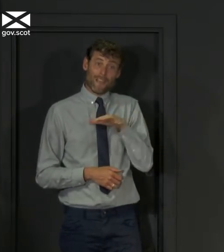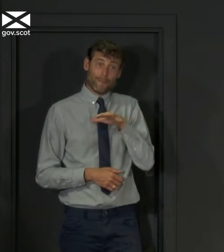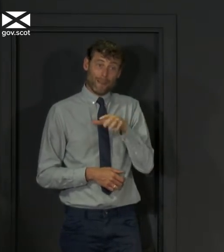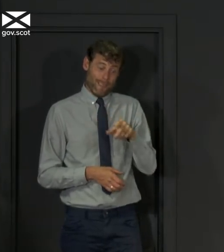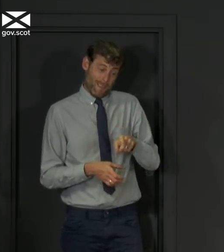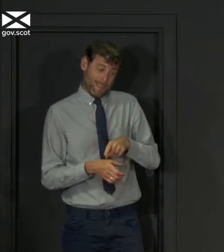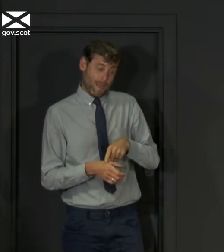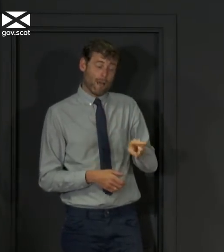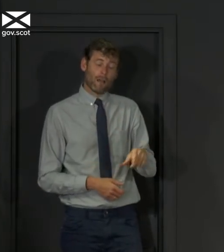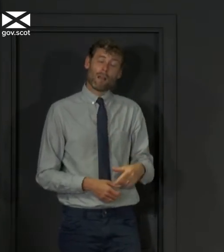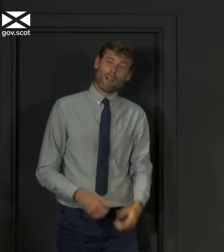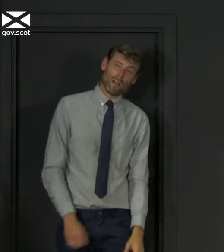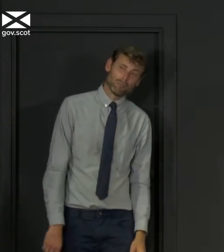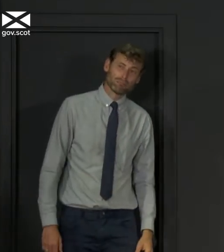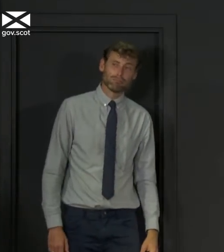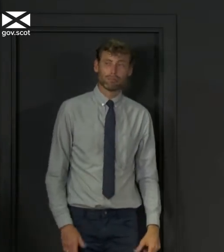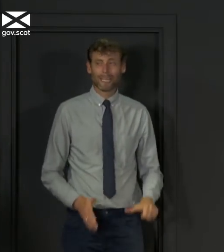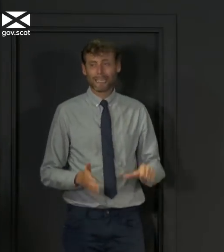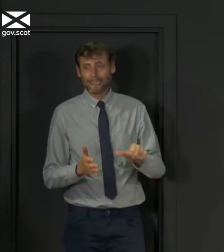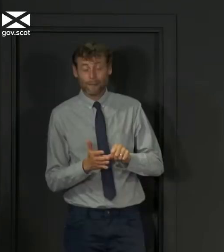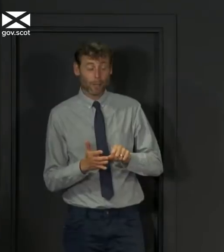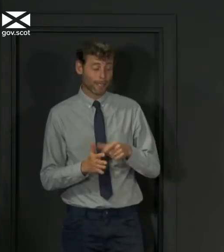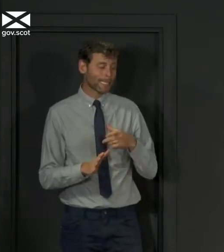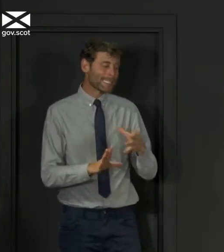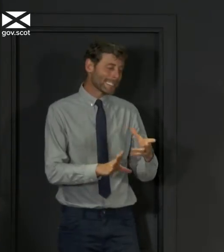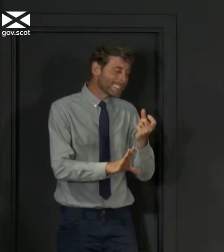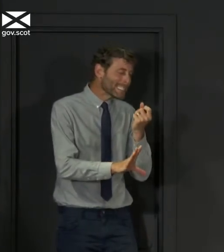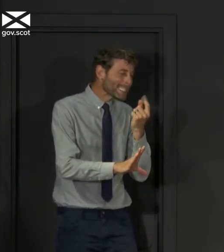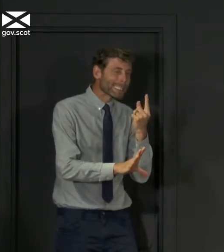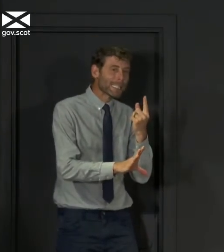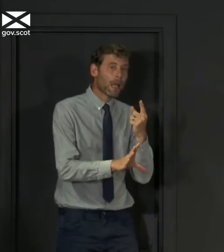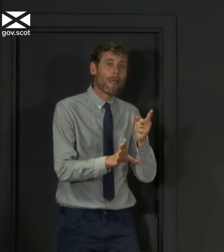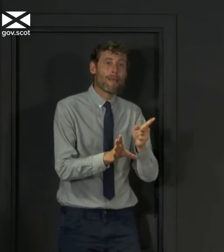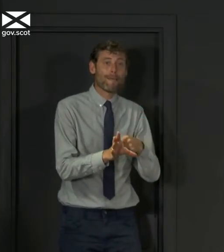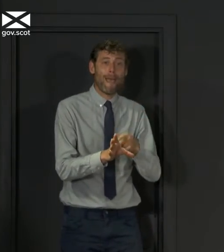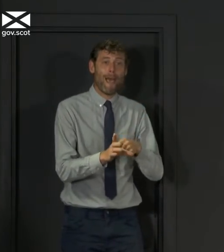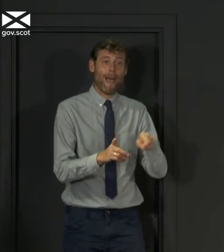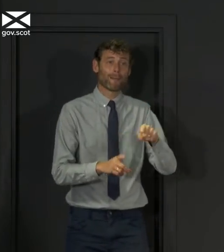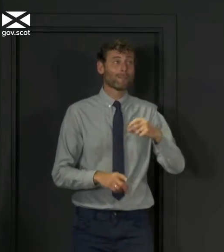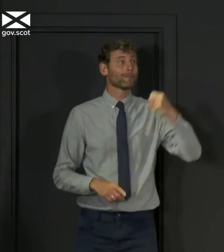it from them, and I feel particularly for young people. The summer, you know, when you